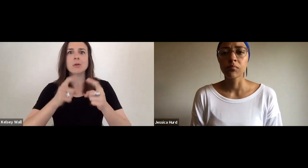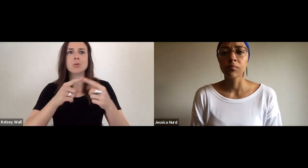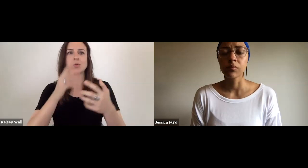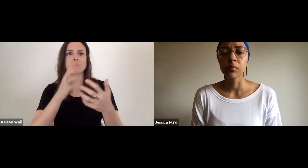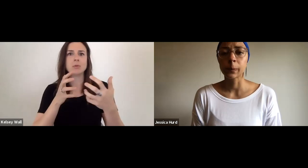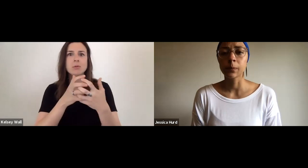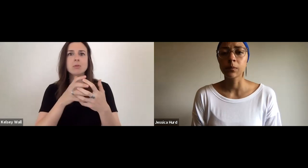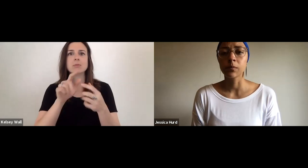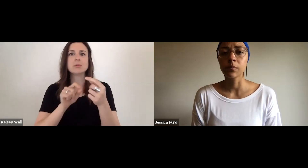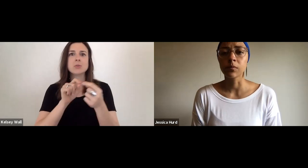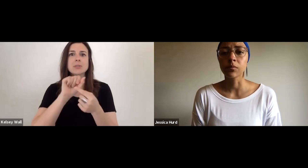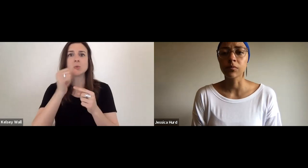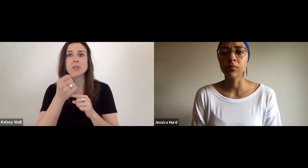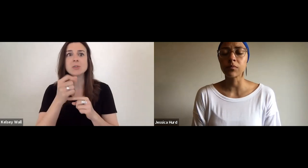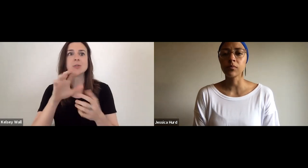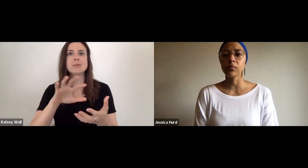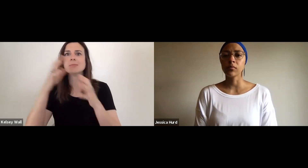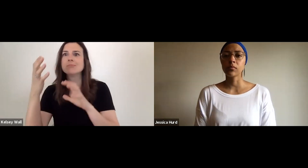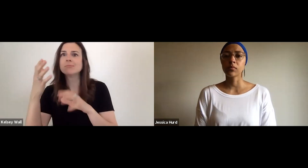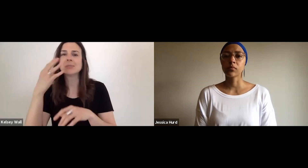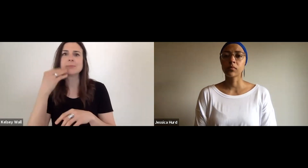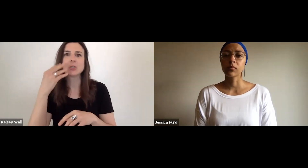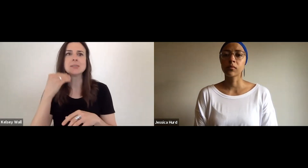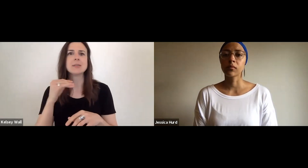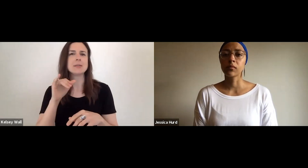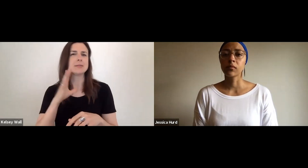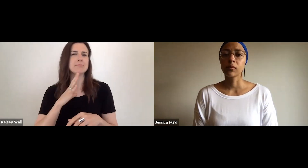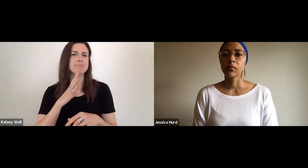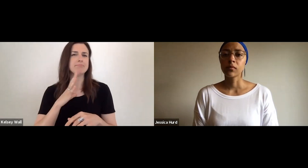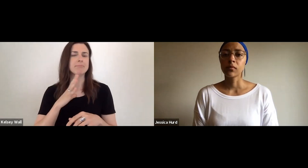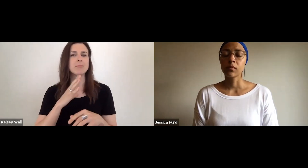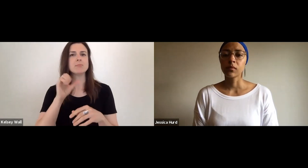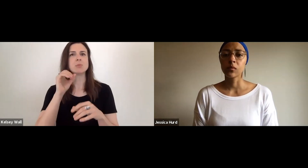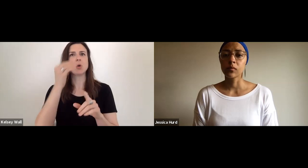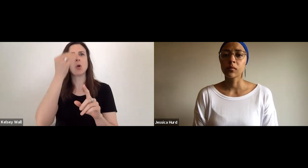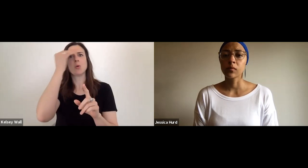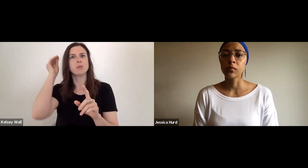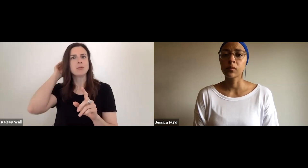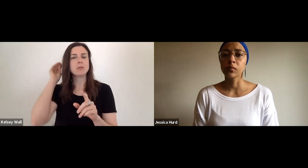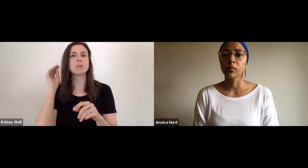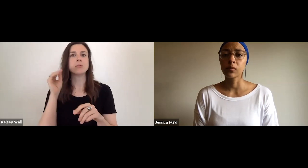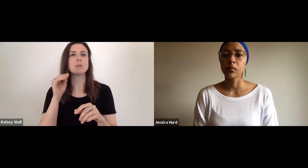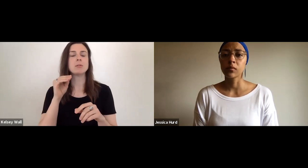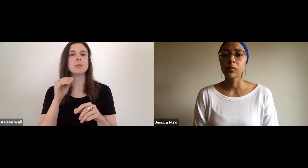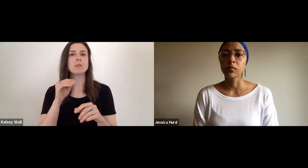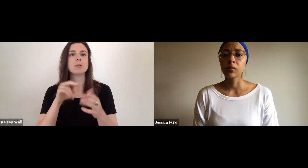Sometimes we have to adjust the things that we're doing in our life or our strategies, or coping strategies that worked before may not work now.